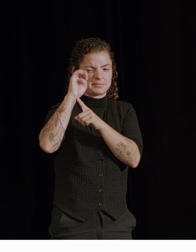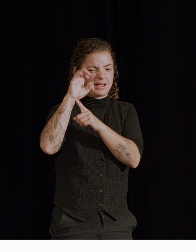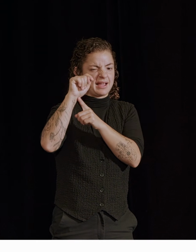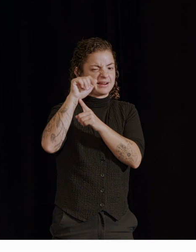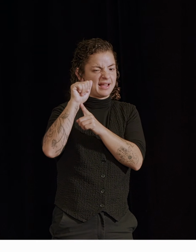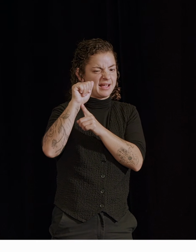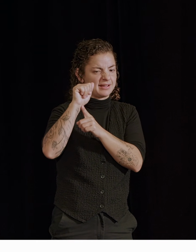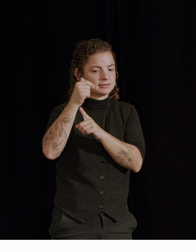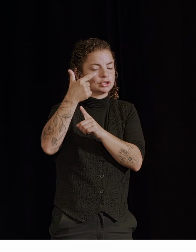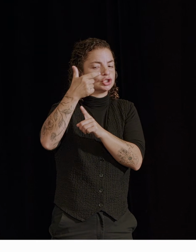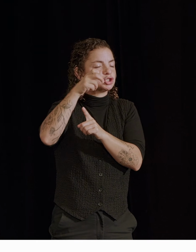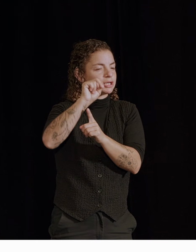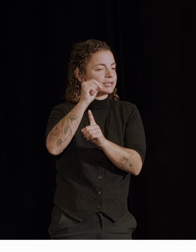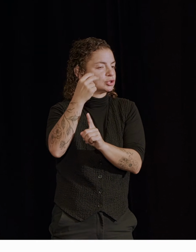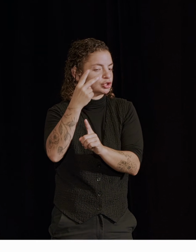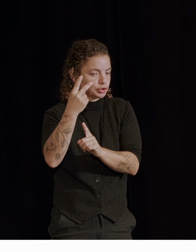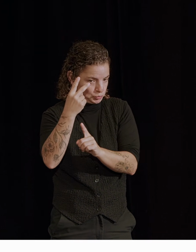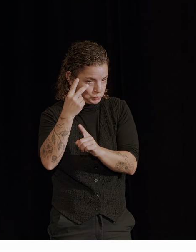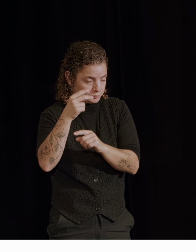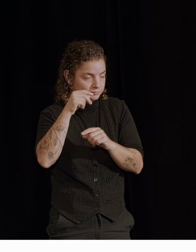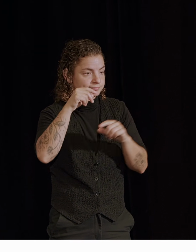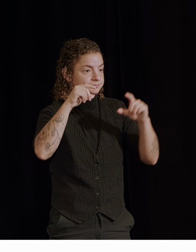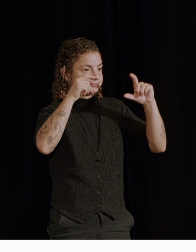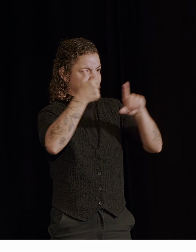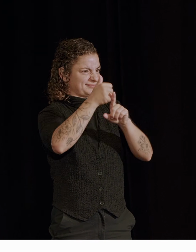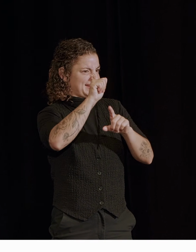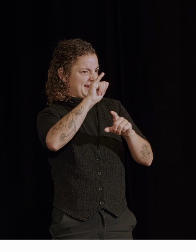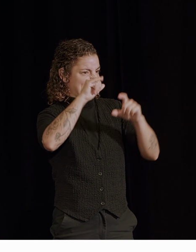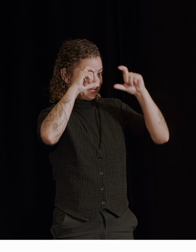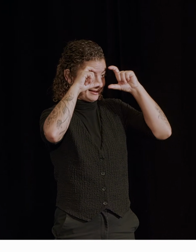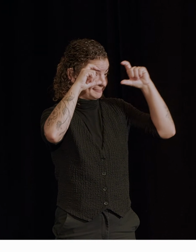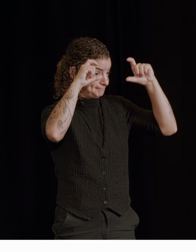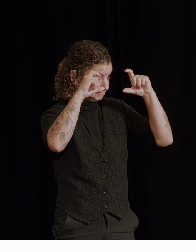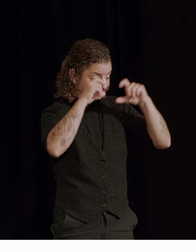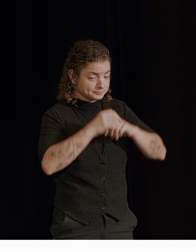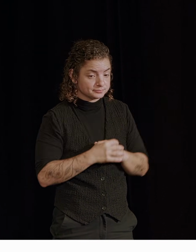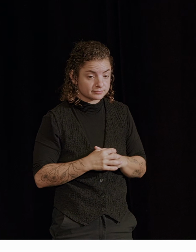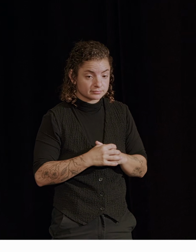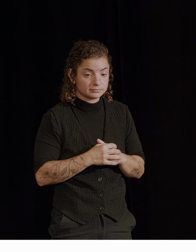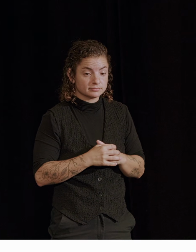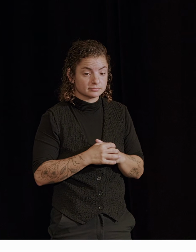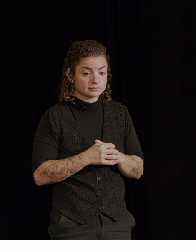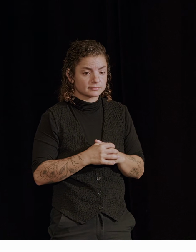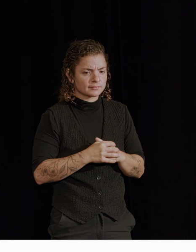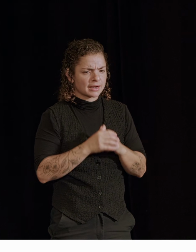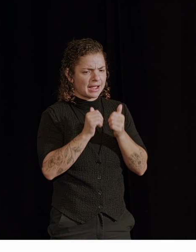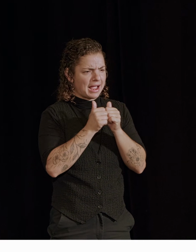And I think the combination of the type of compute that is possible on mobile phone, some